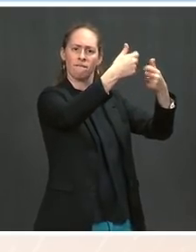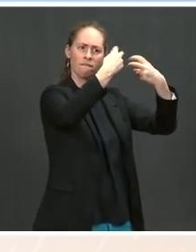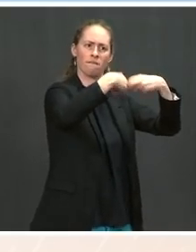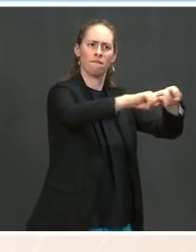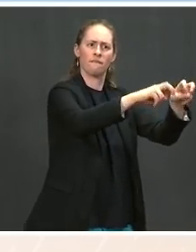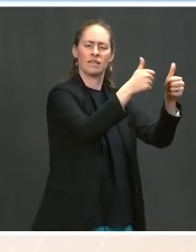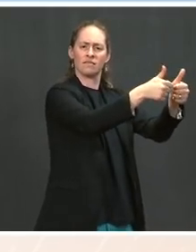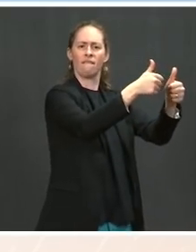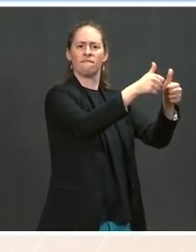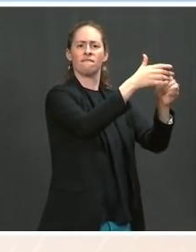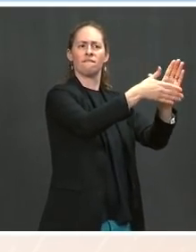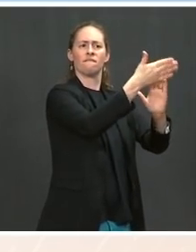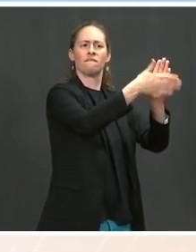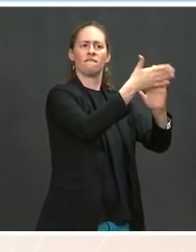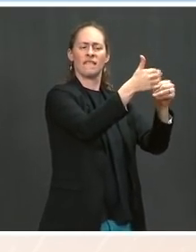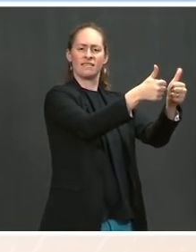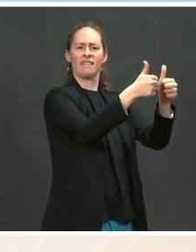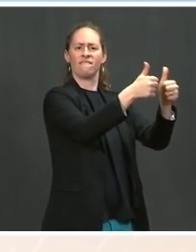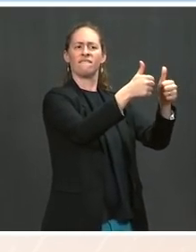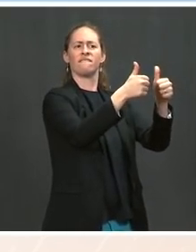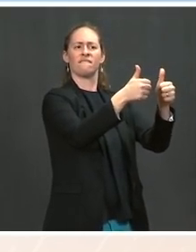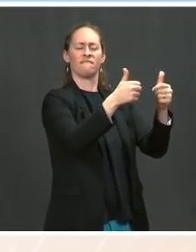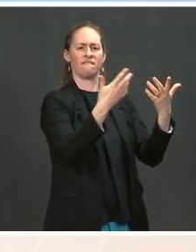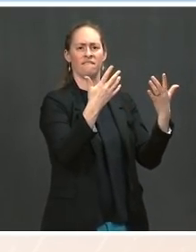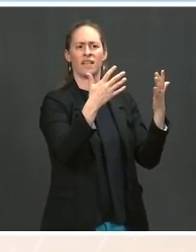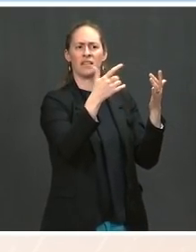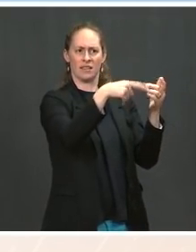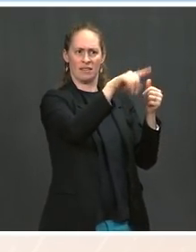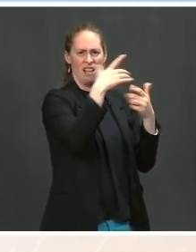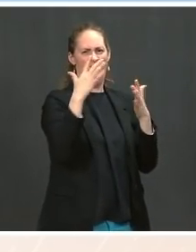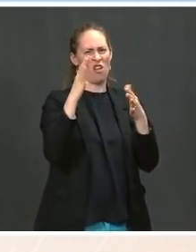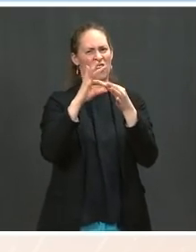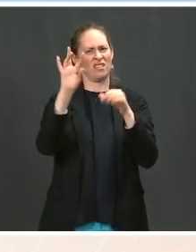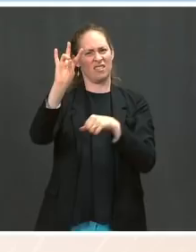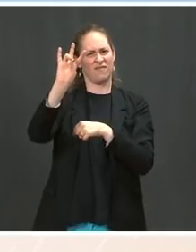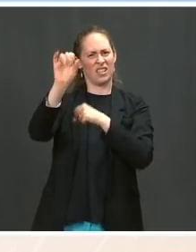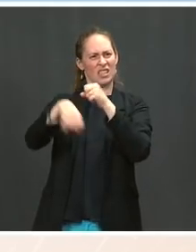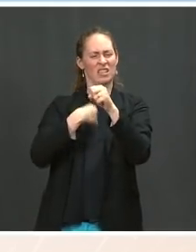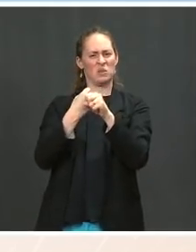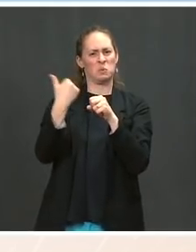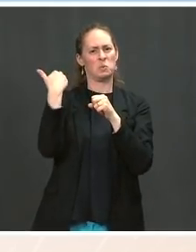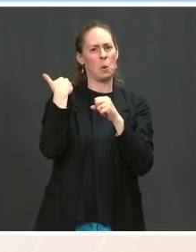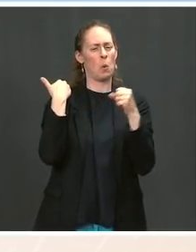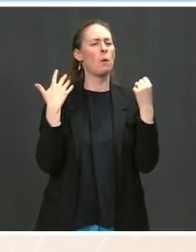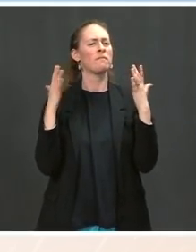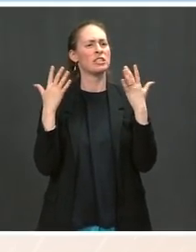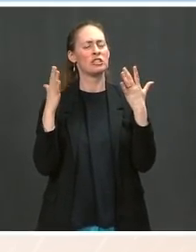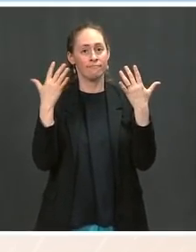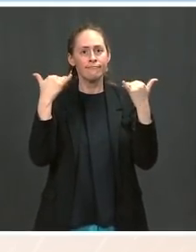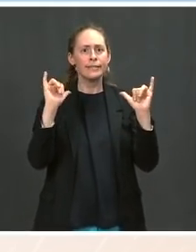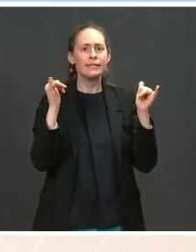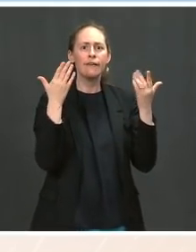We've also seen, over the last seven years, that that has not gone as would have been predicted in 2014.